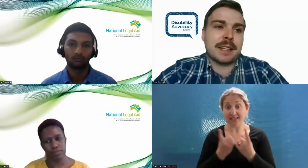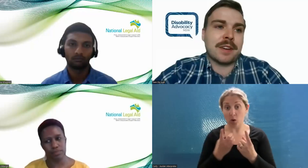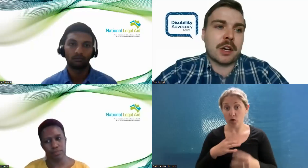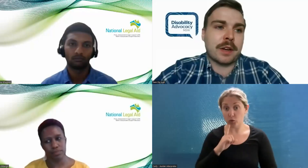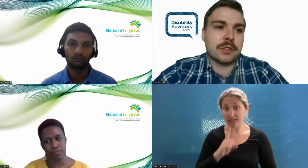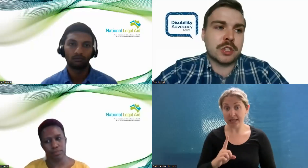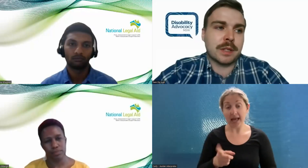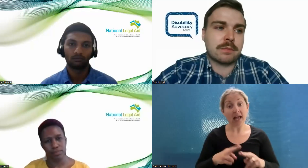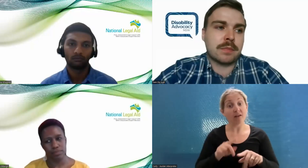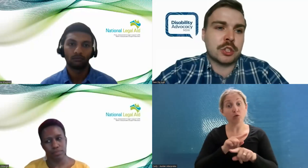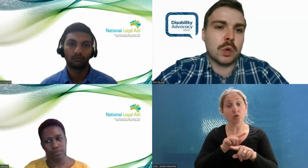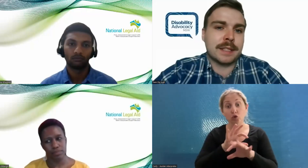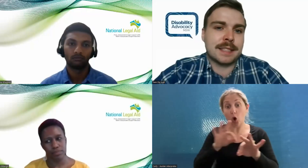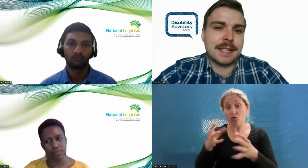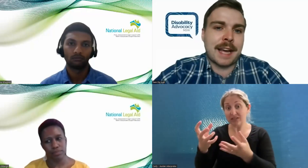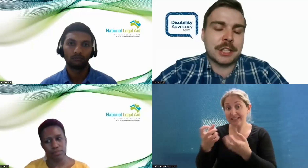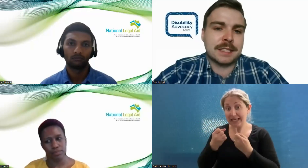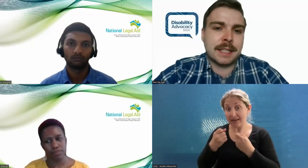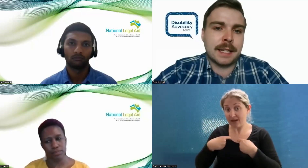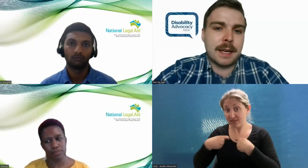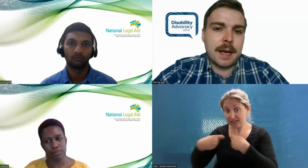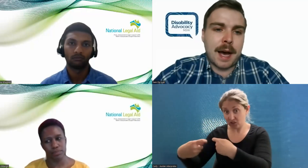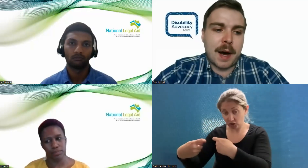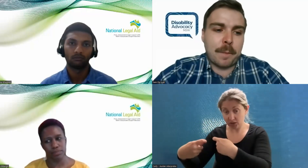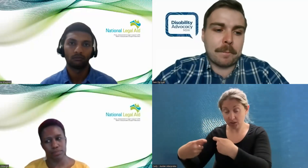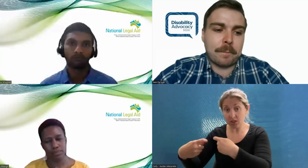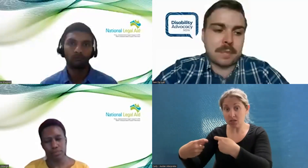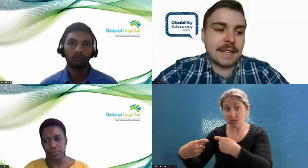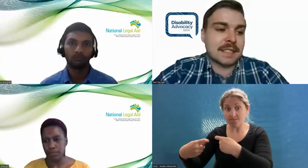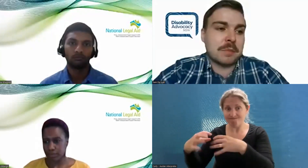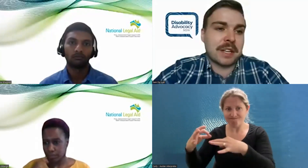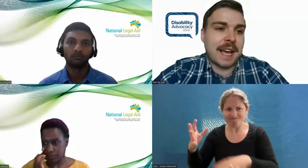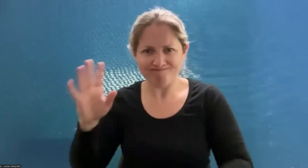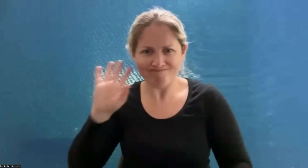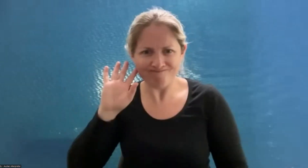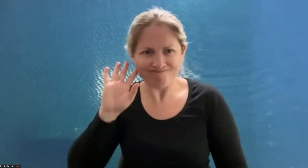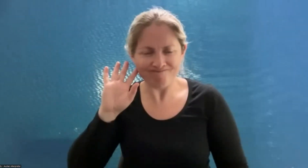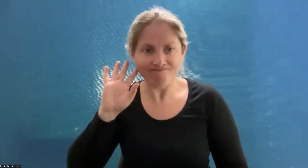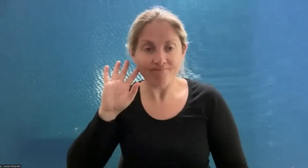believe are going on to a short list that the agency has communicated that it is regularly